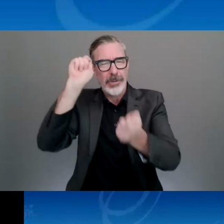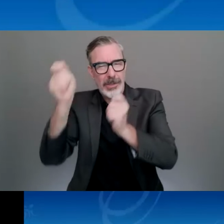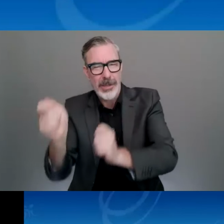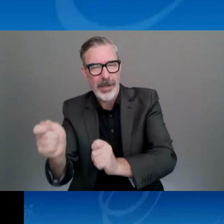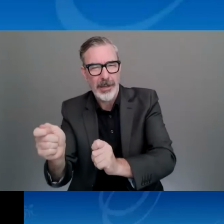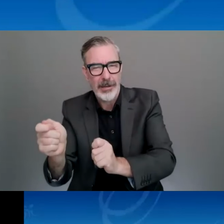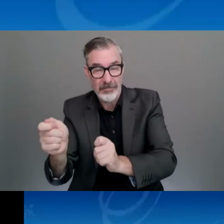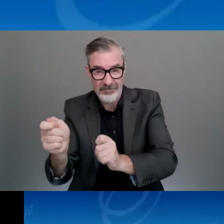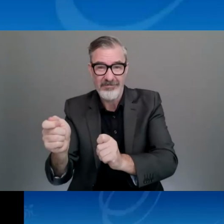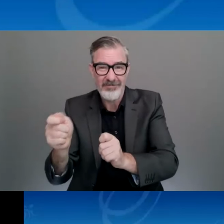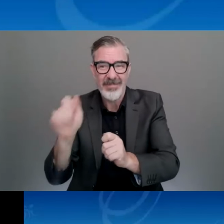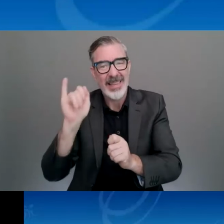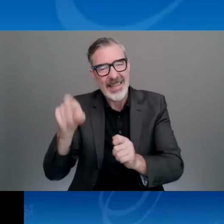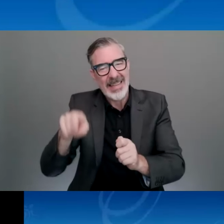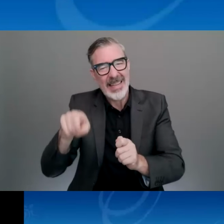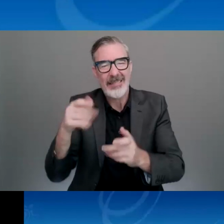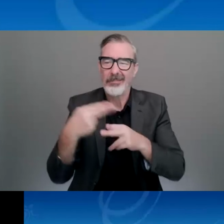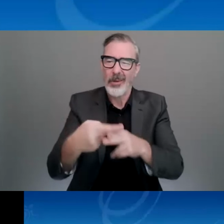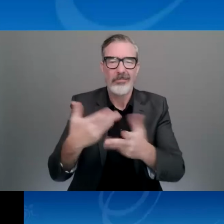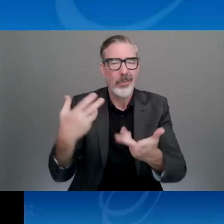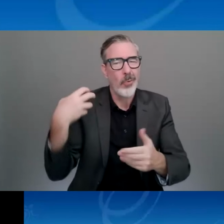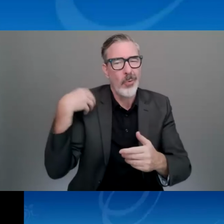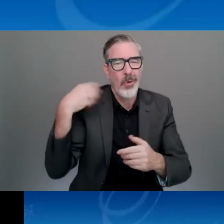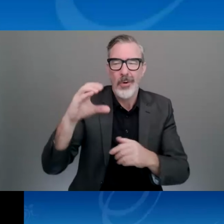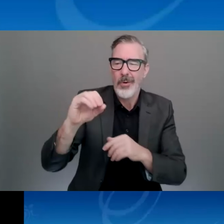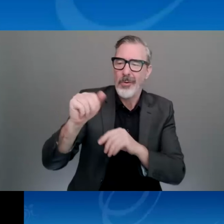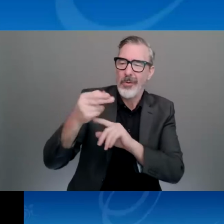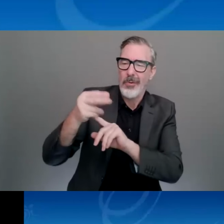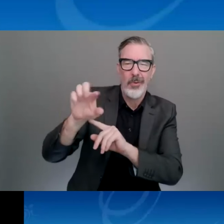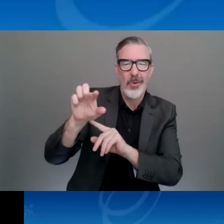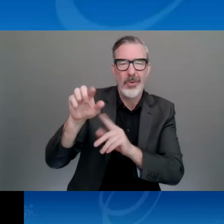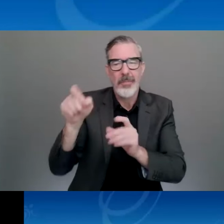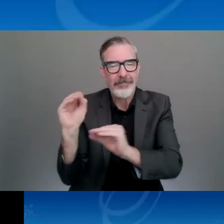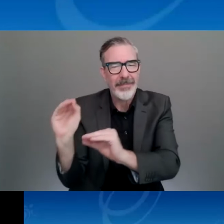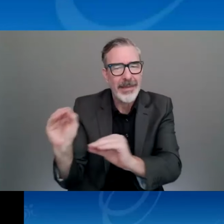unfortunately what's going to end up happening is the default assumptions around the average human being